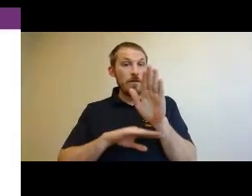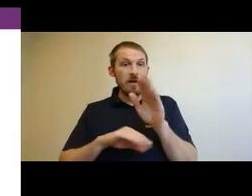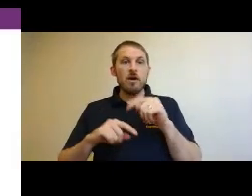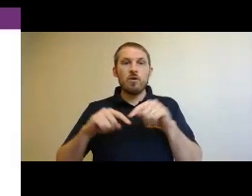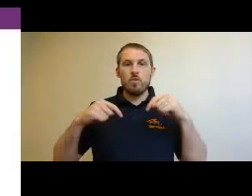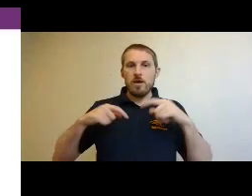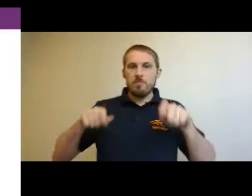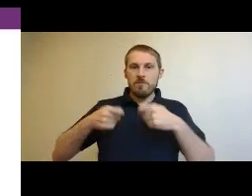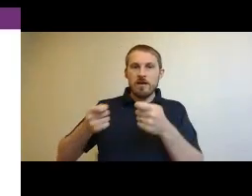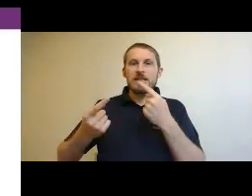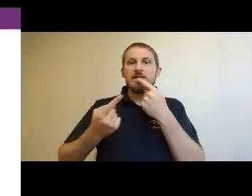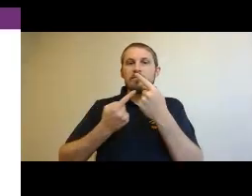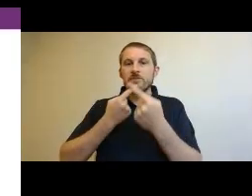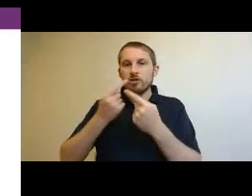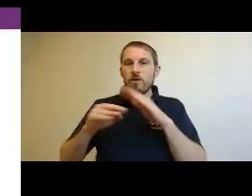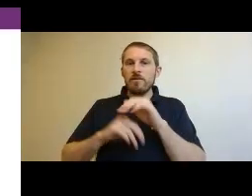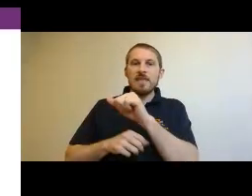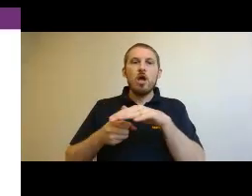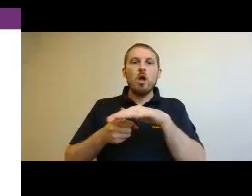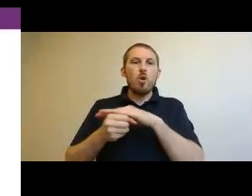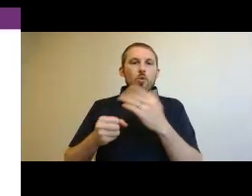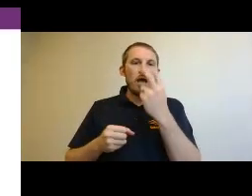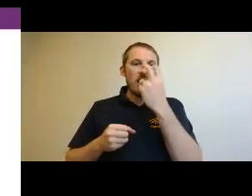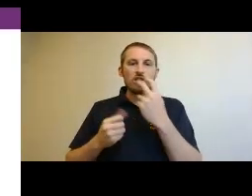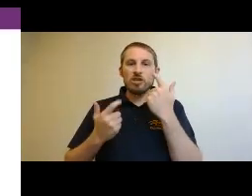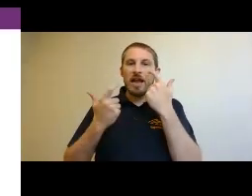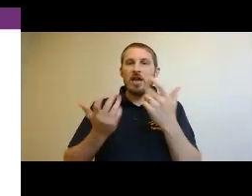with information on their local aged care services instead.